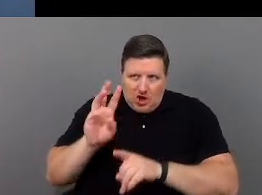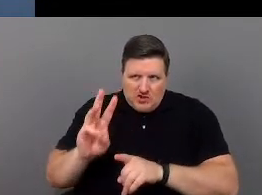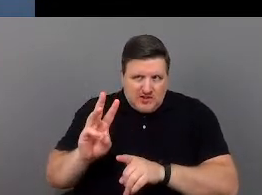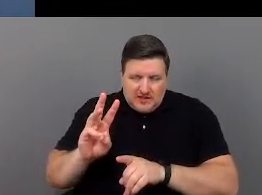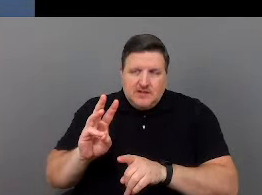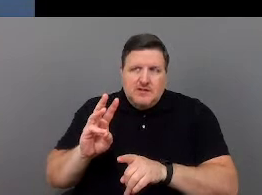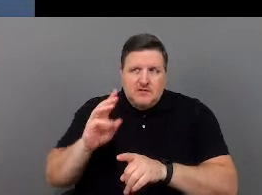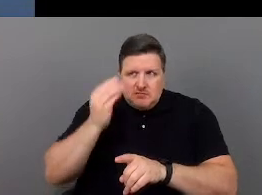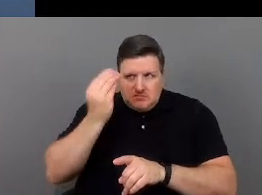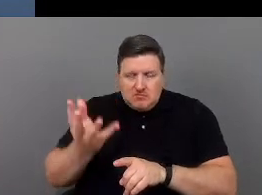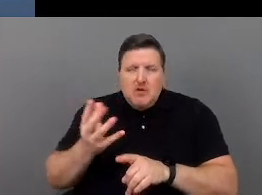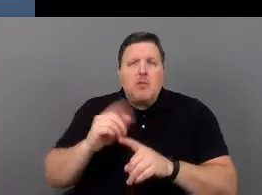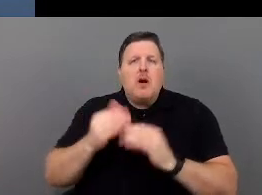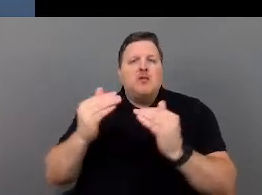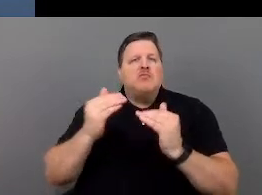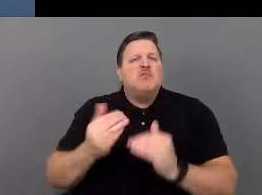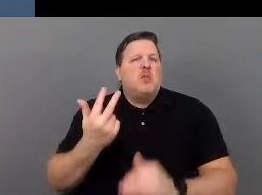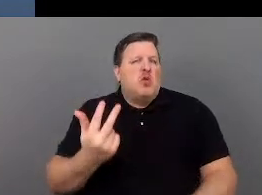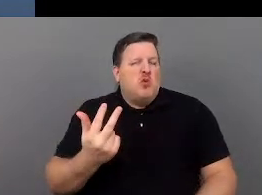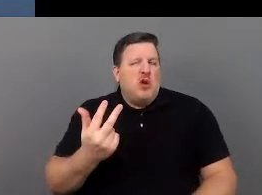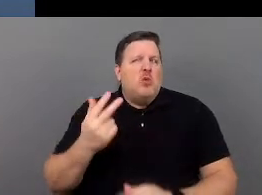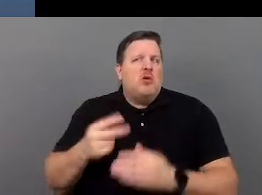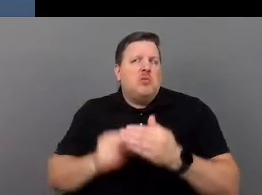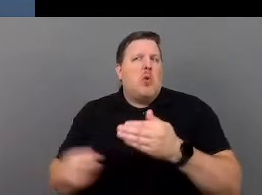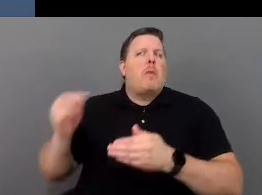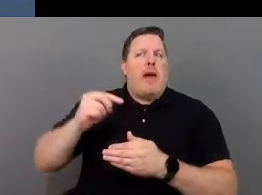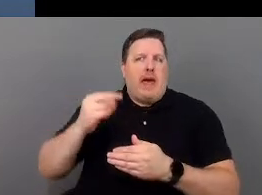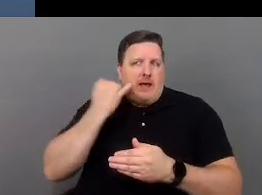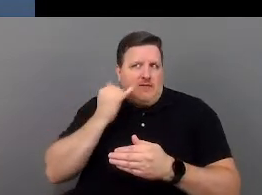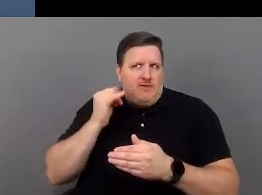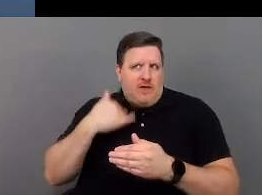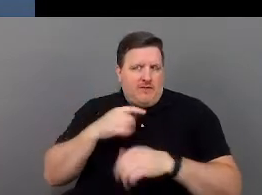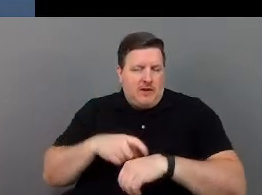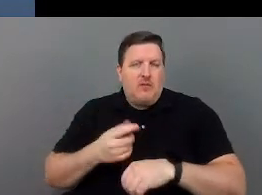WE'LL KEEP CHECKING BACK, THOUGH. SPEAKER 3 IS JULIE DOUGHERTY. ≫ THANK YOU.